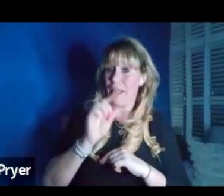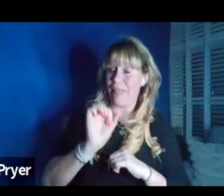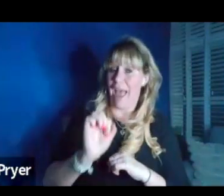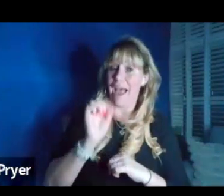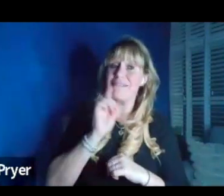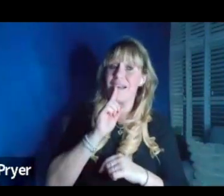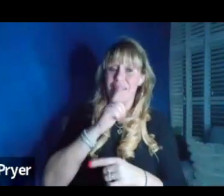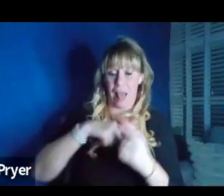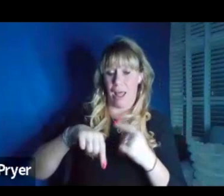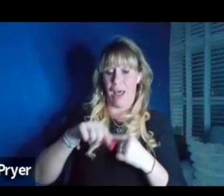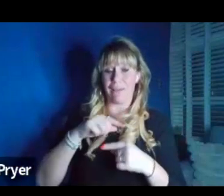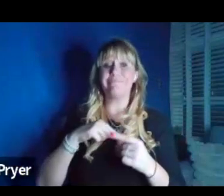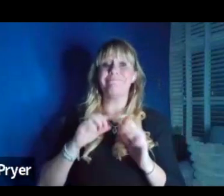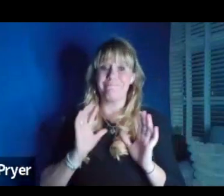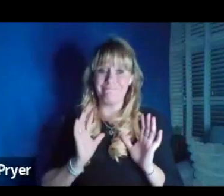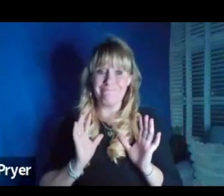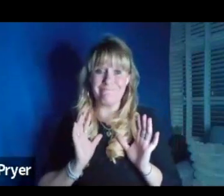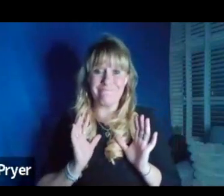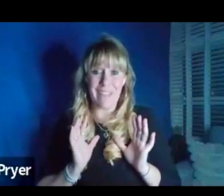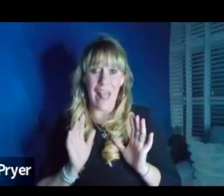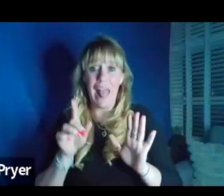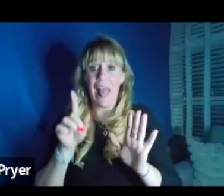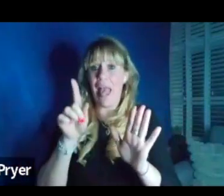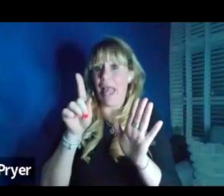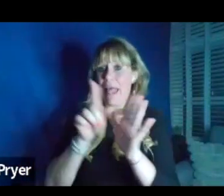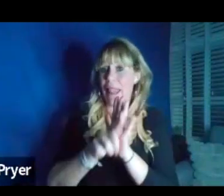In later years I made my way to college.